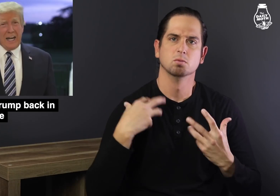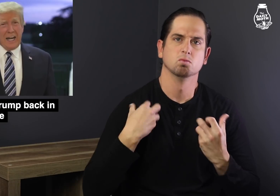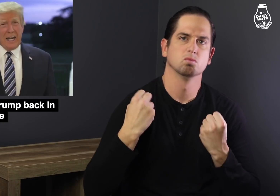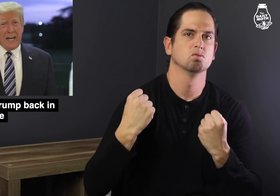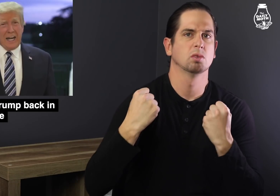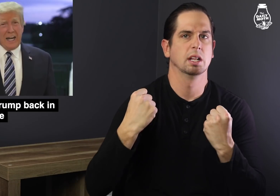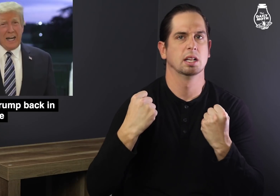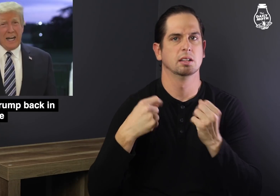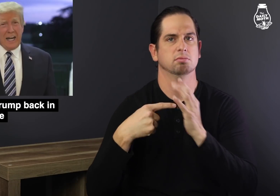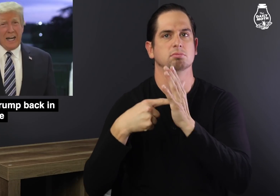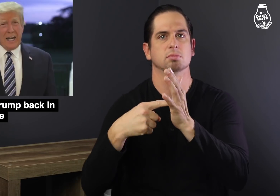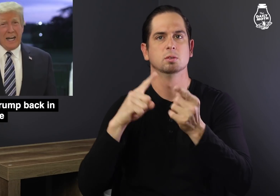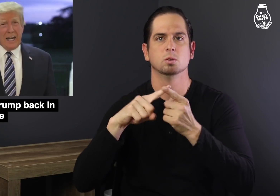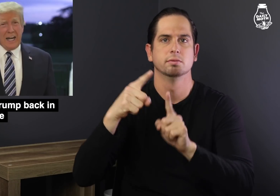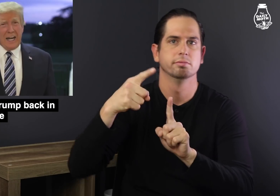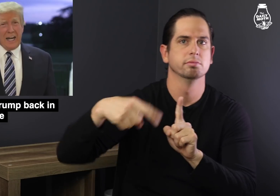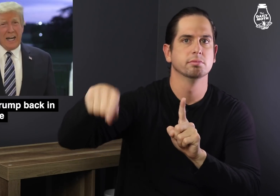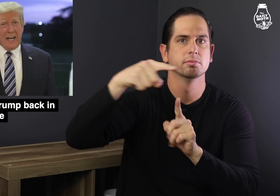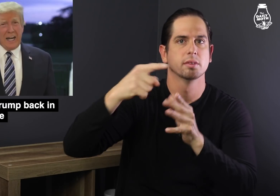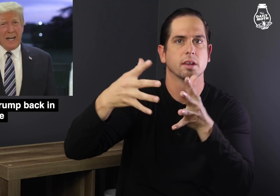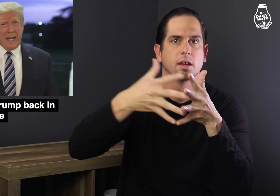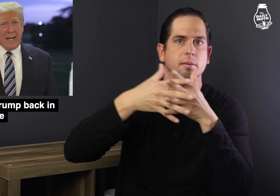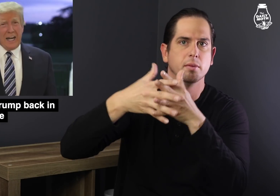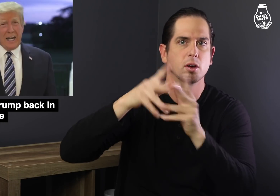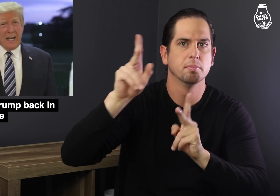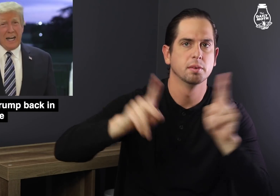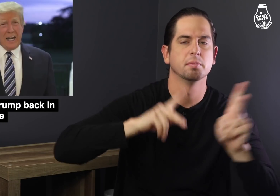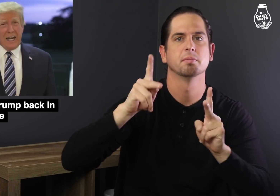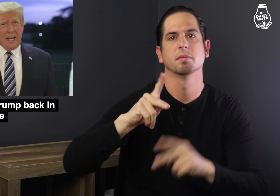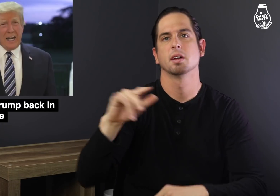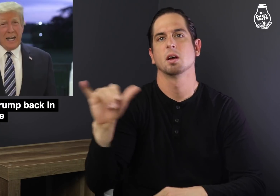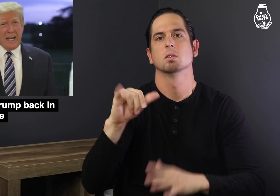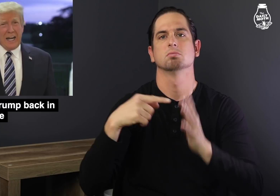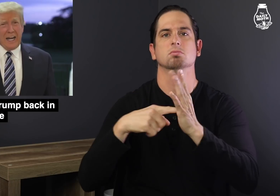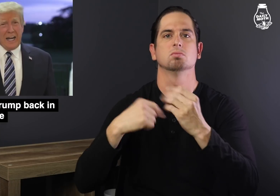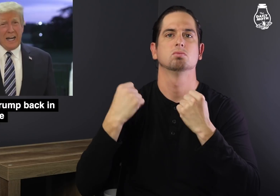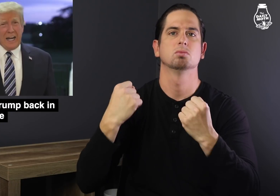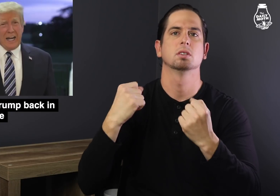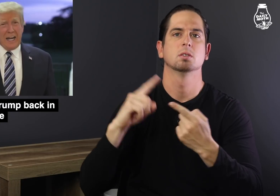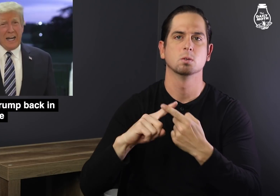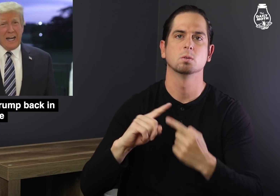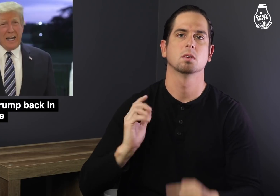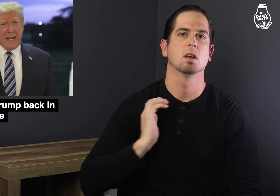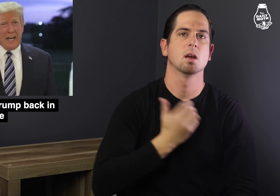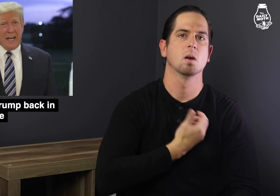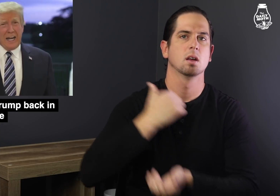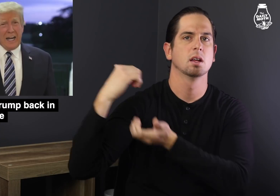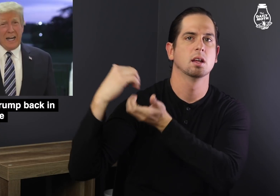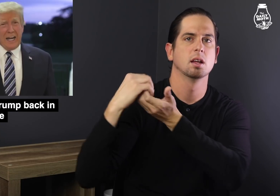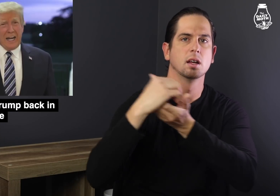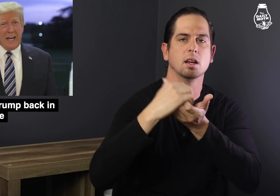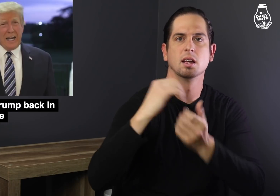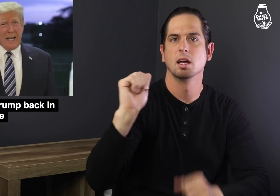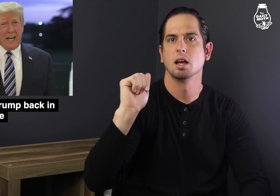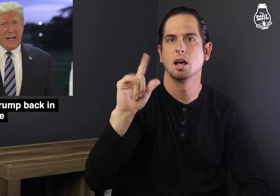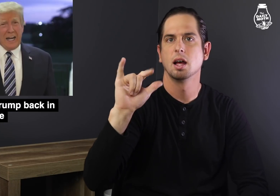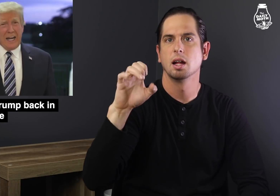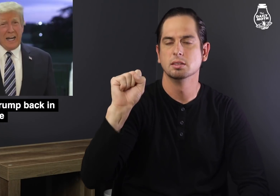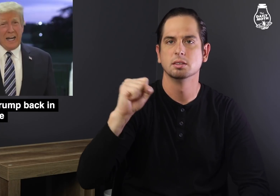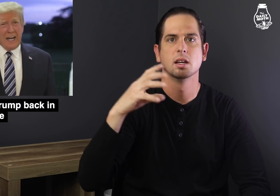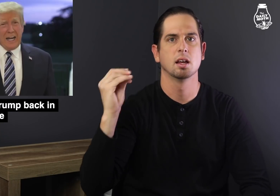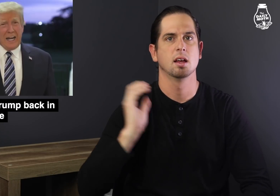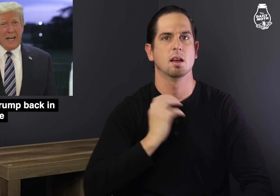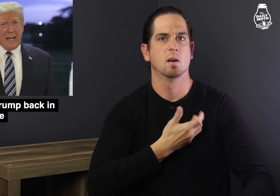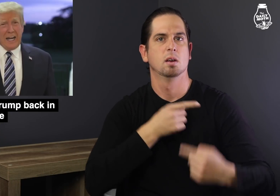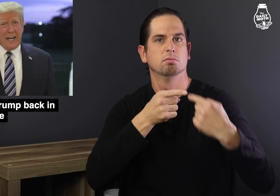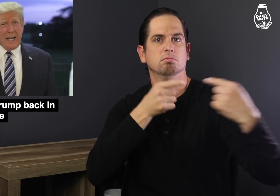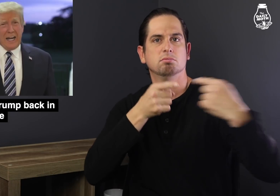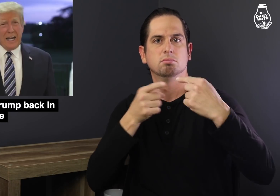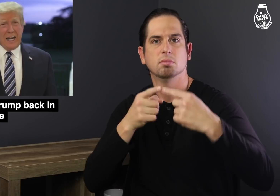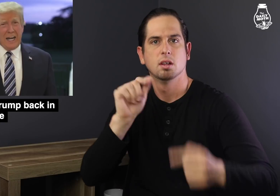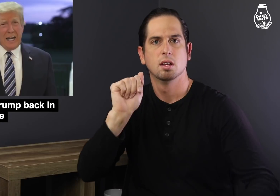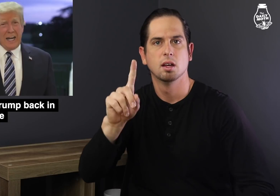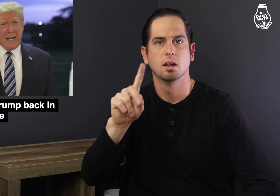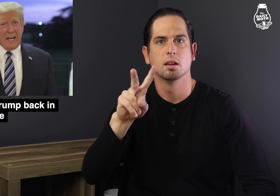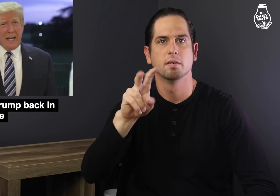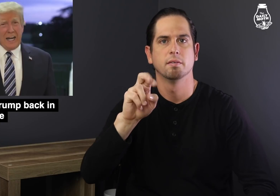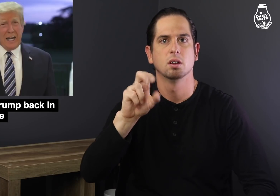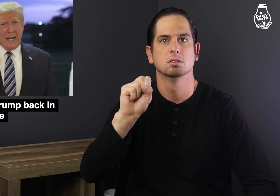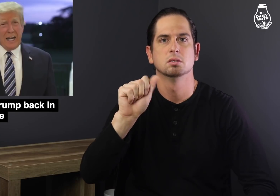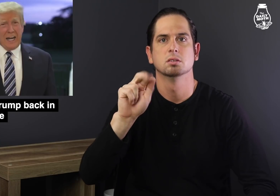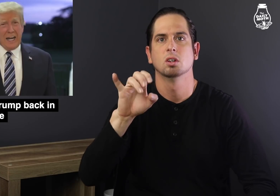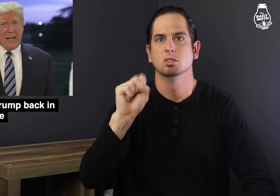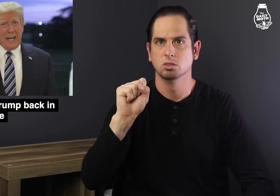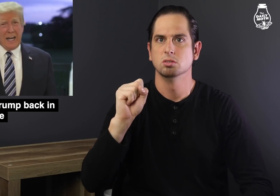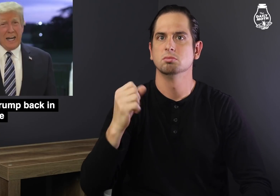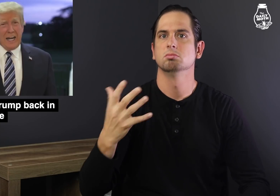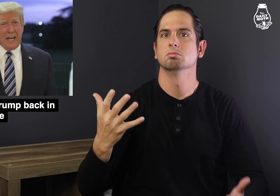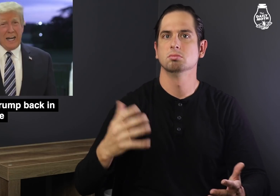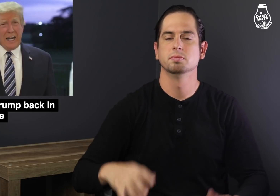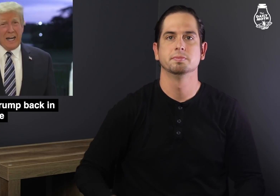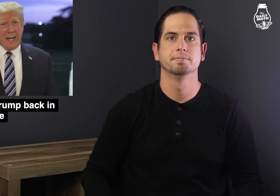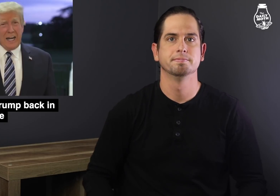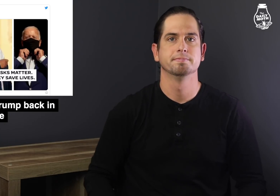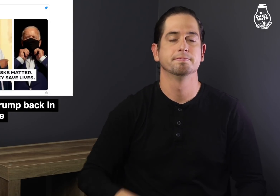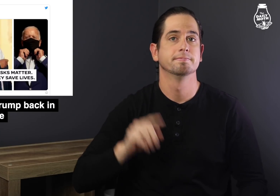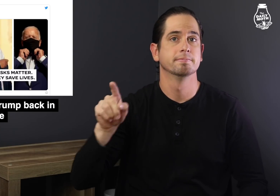strength to Americans and to our allies and adversaries.